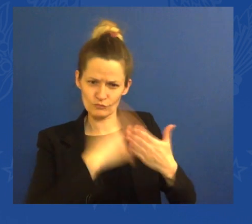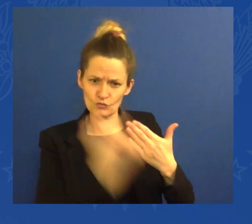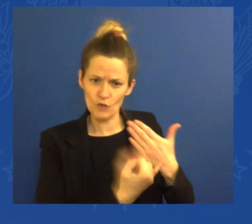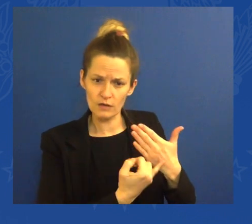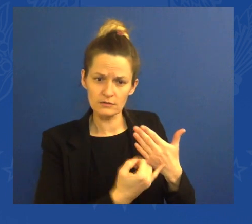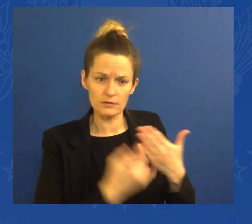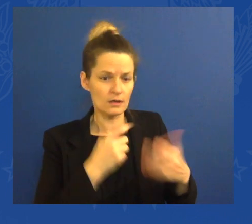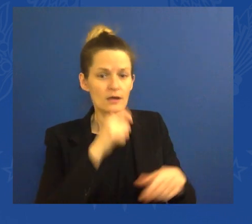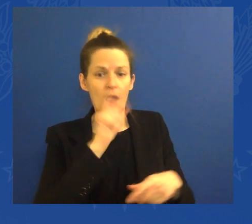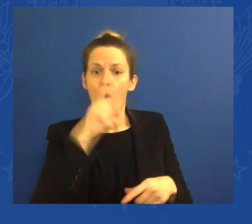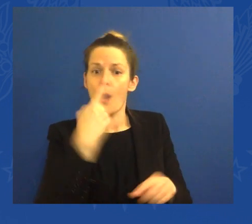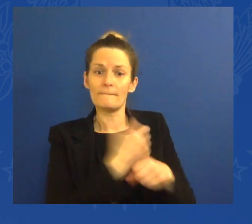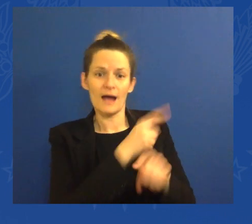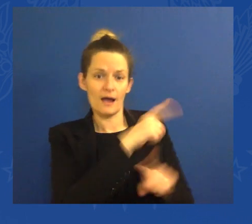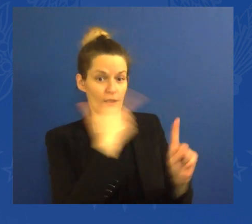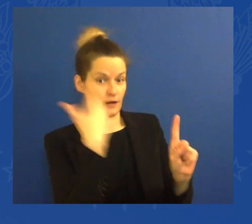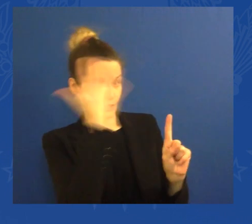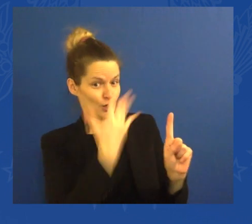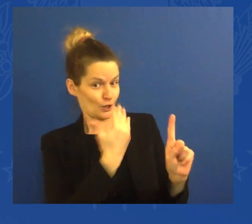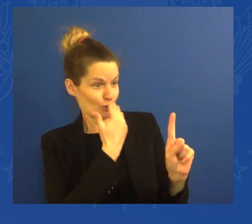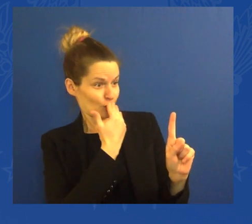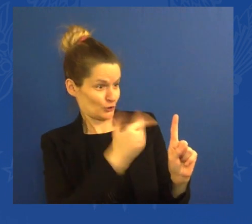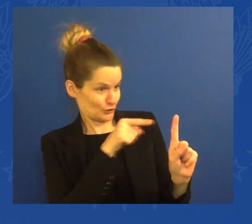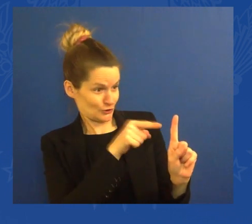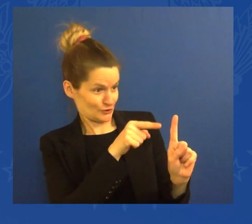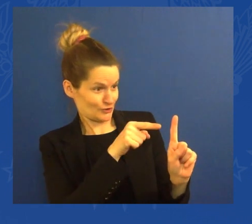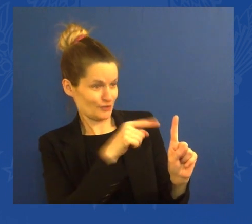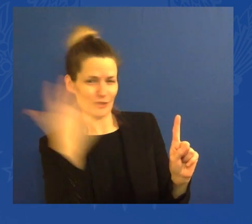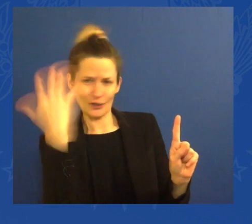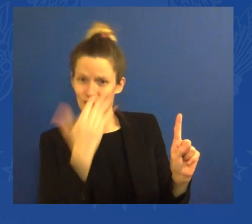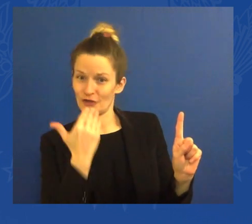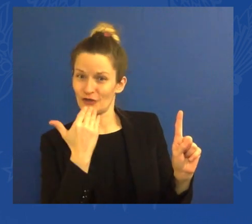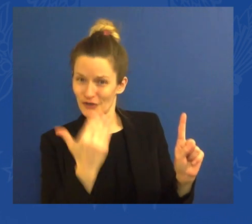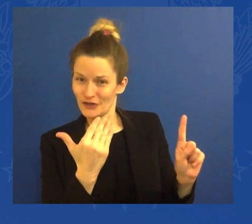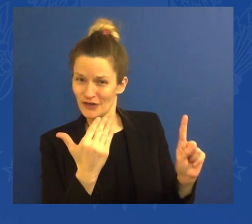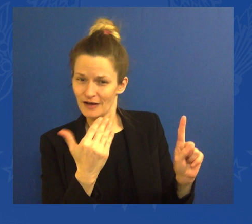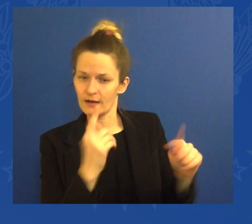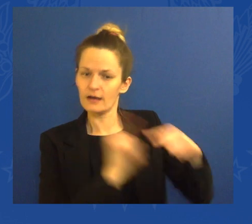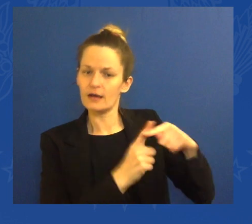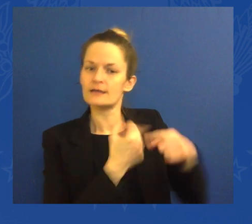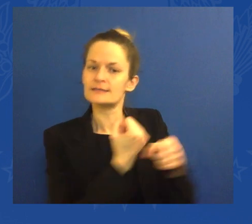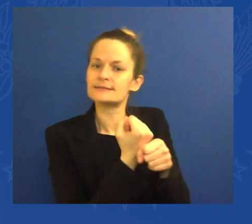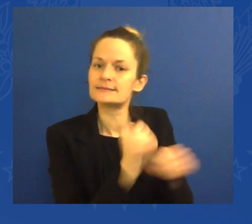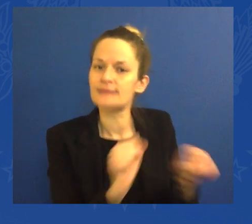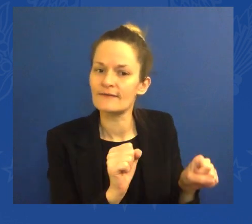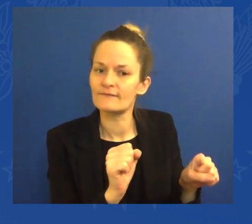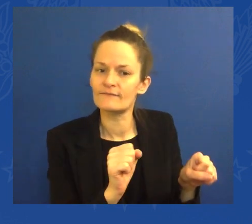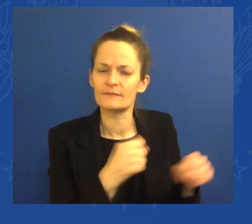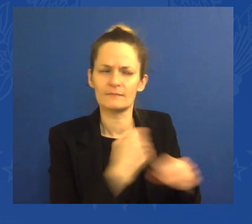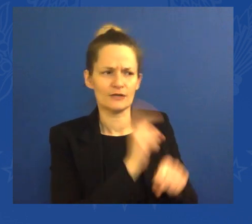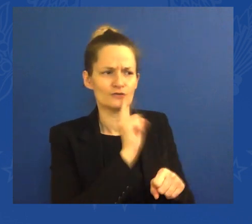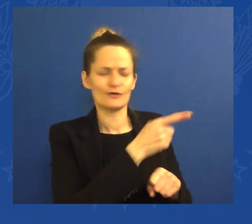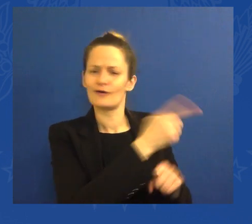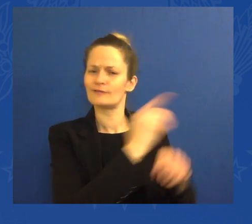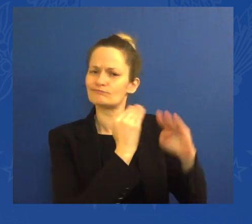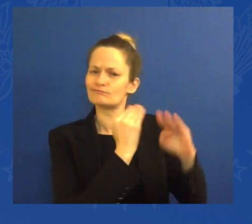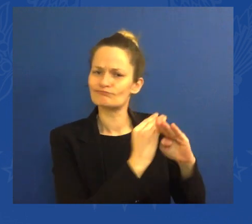One of my favorite things about being part of the painters union is an opportunity to mentor younger brothers and sisters